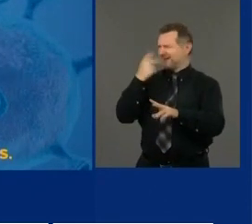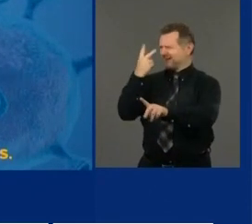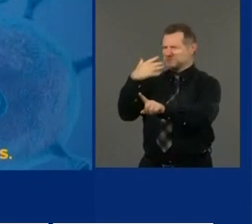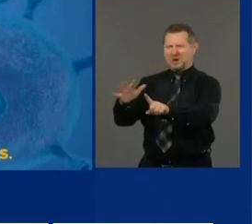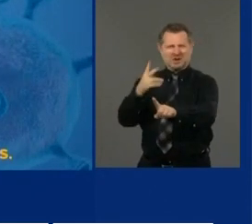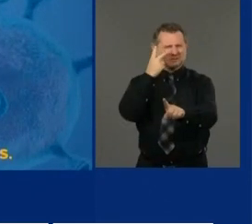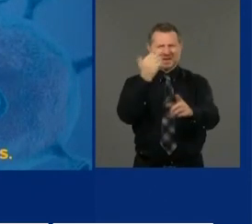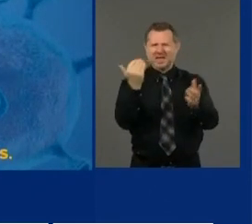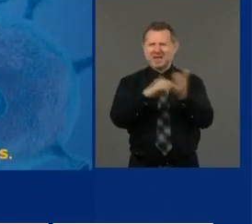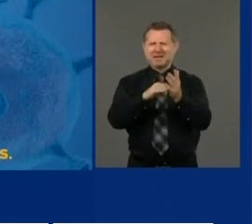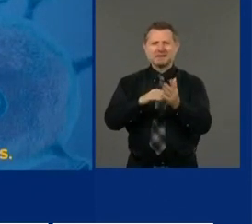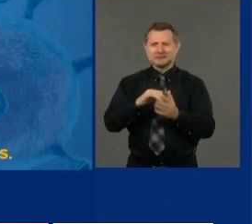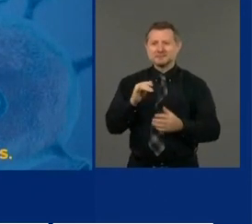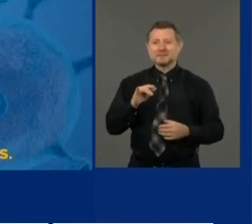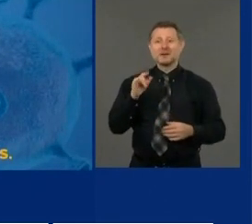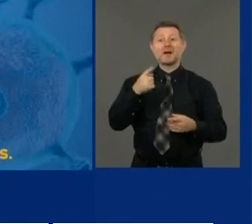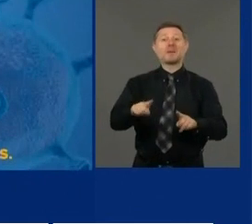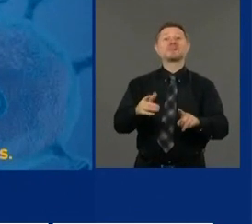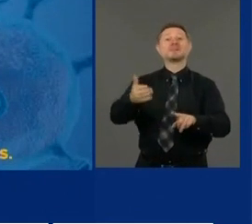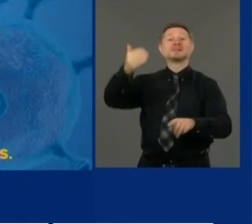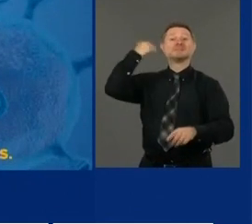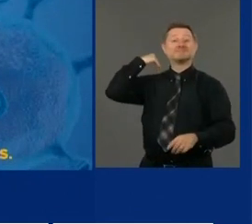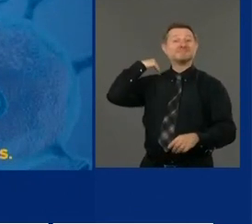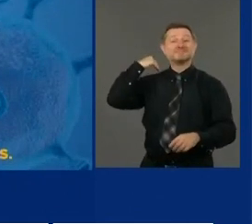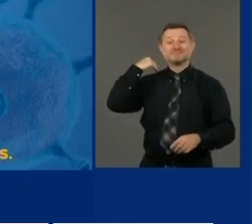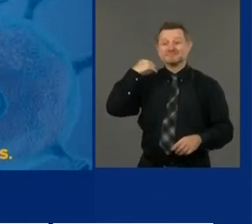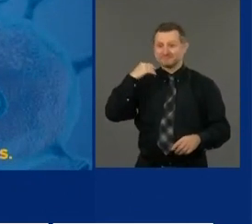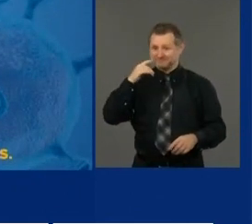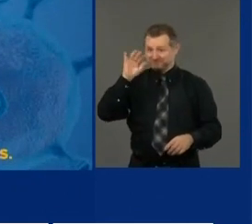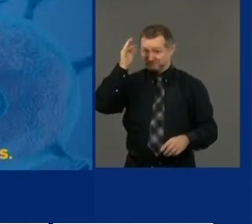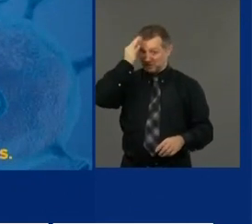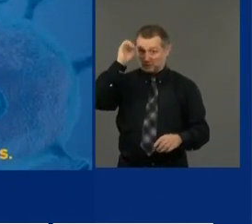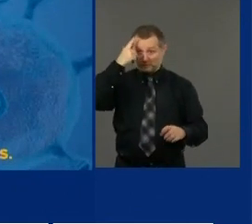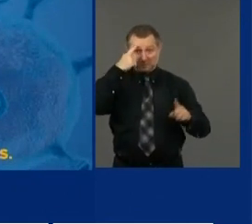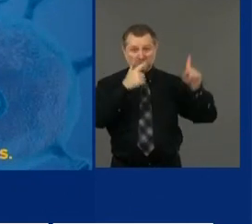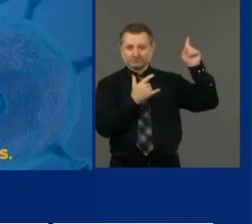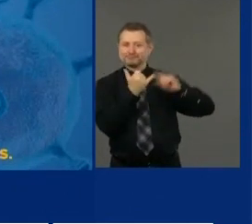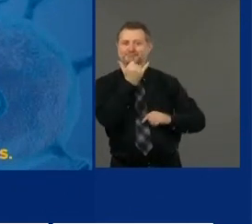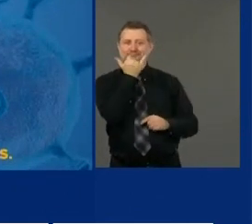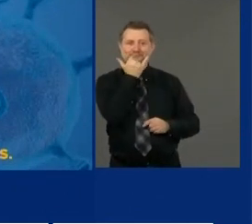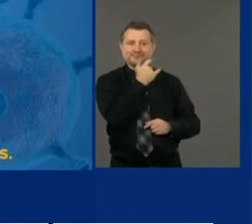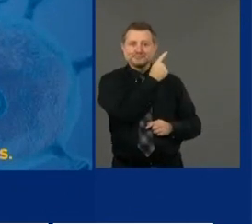THIS IS A VERY REAL THREAT.